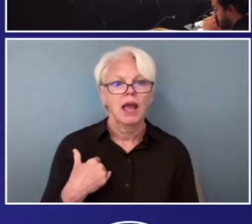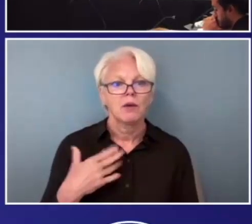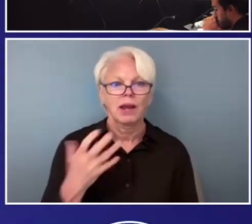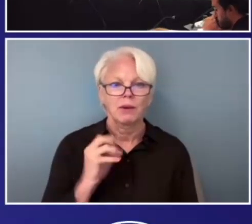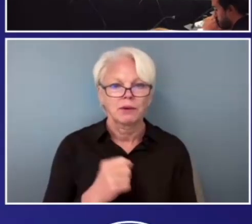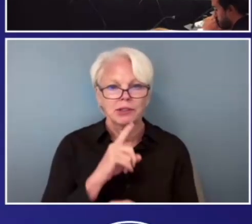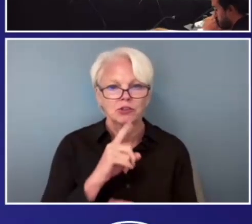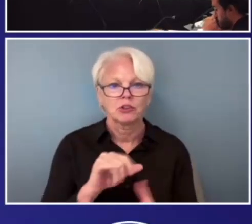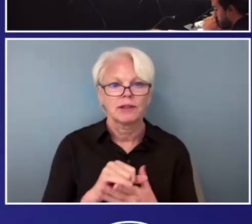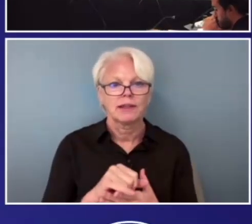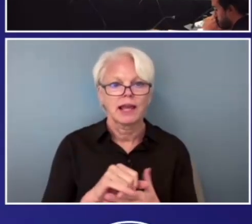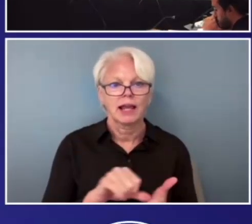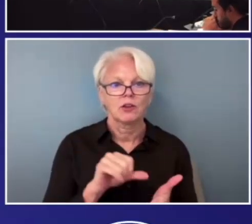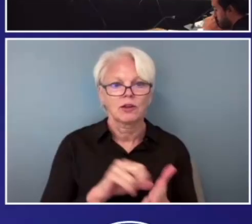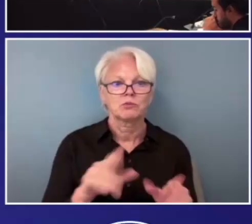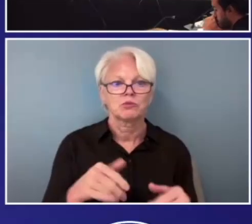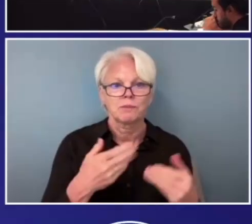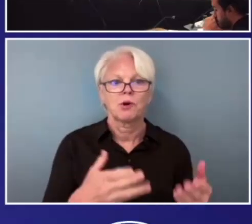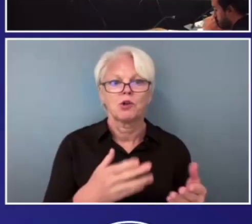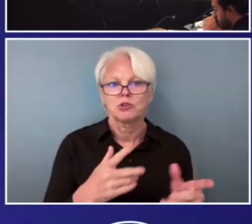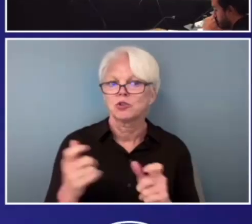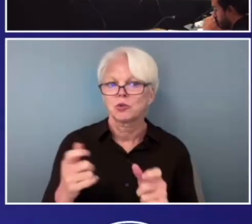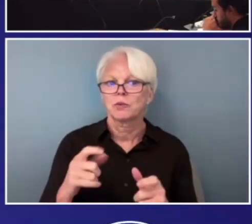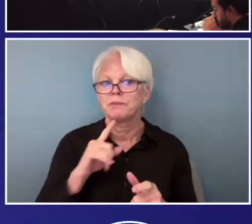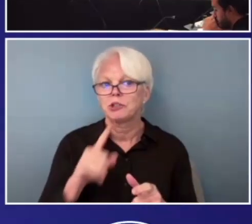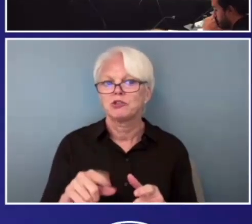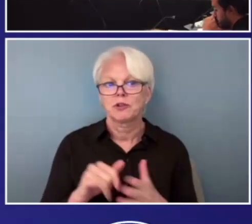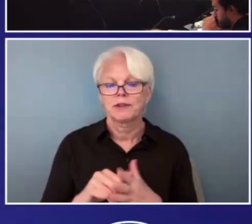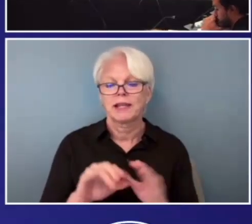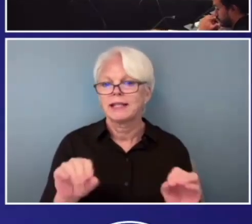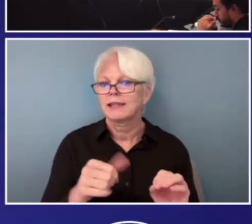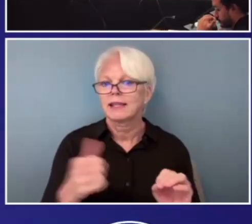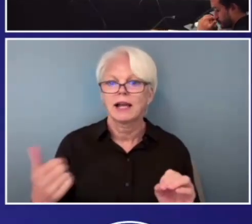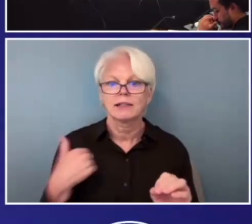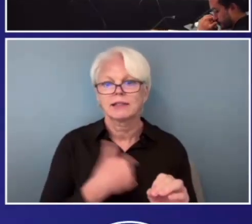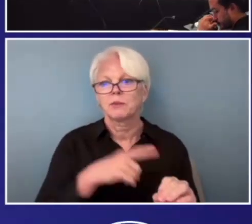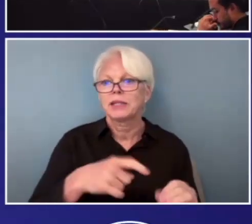look at these proposals quick to make sure that there's nothing else here that we need to discuss on this.